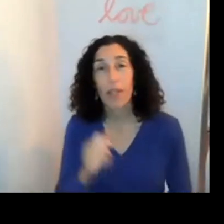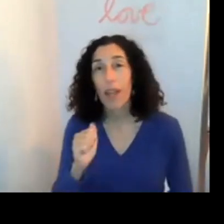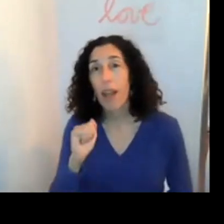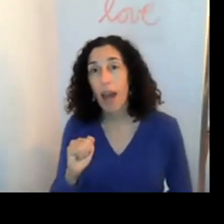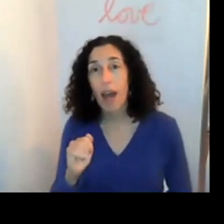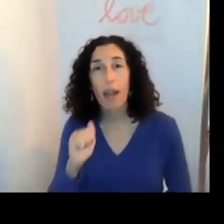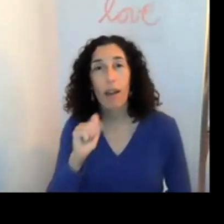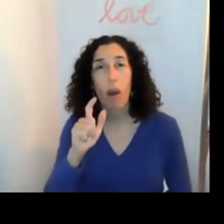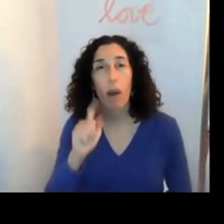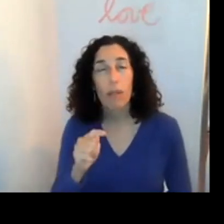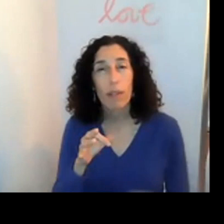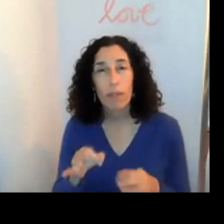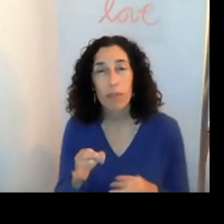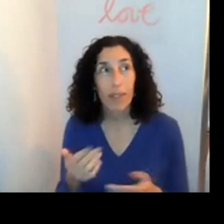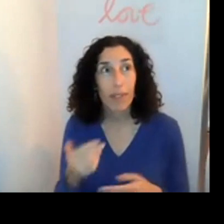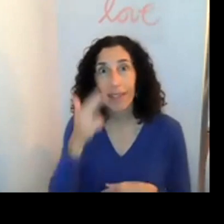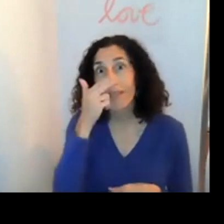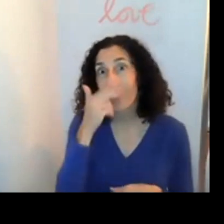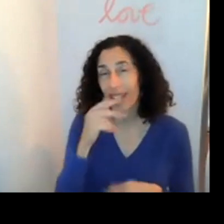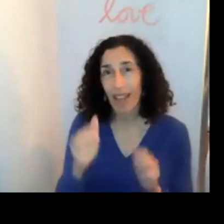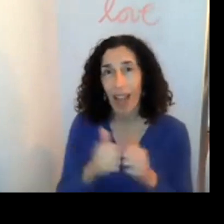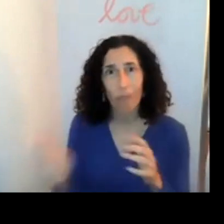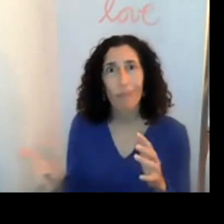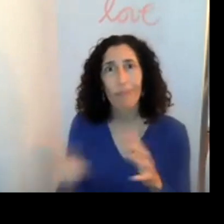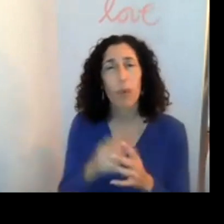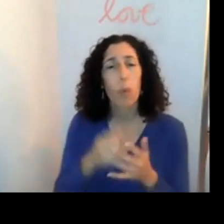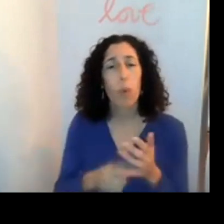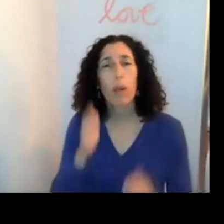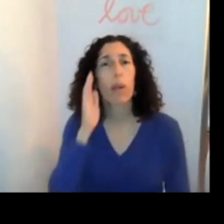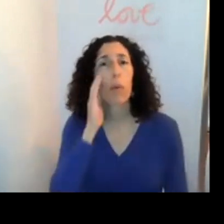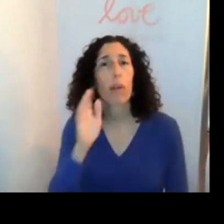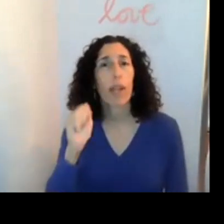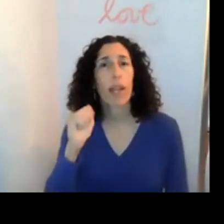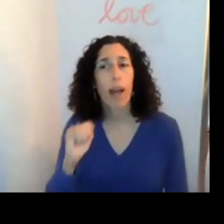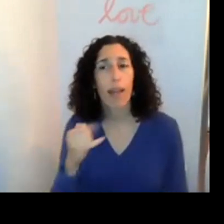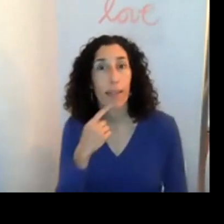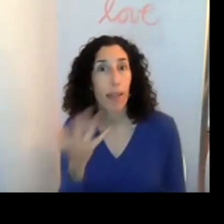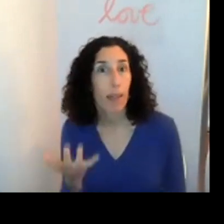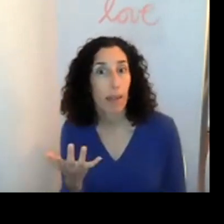and I was suddenly sensitive to the ways alt‑text as poetry might offer us an opportunity to